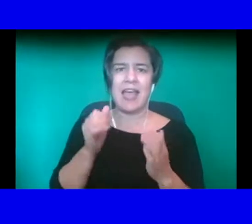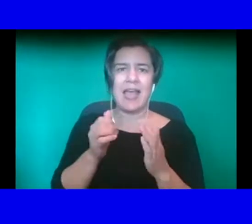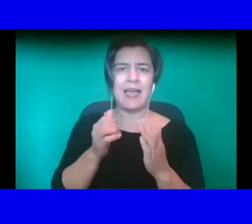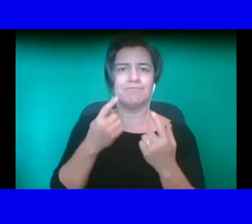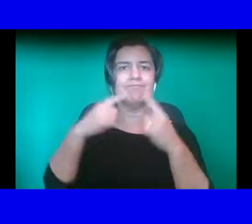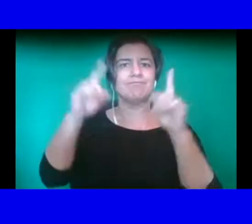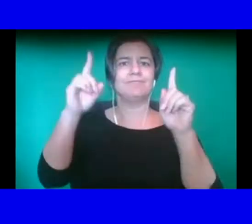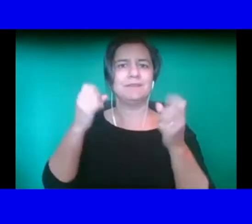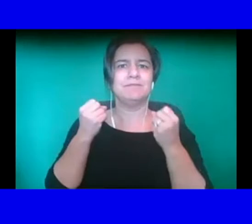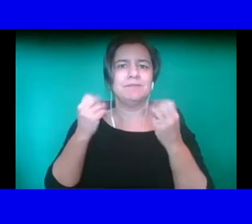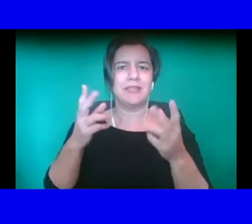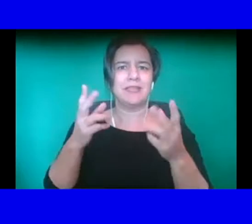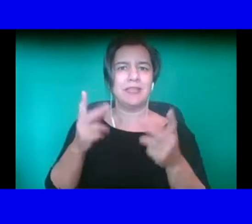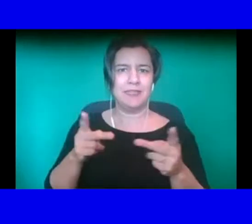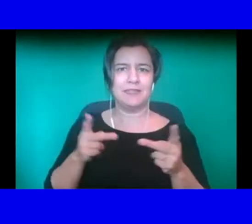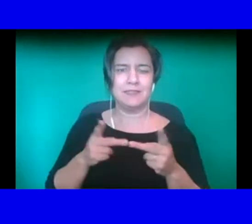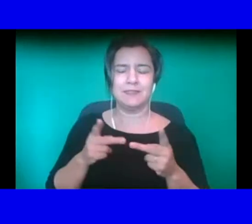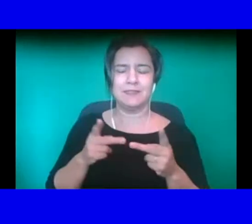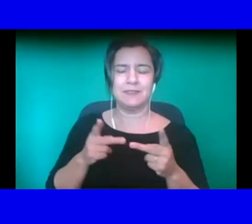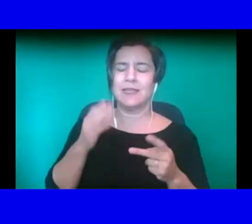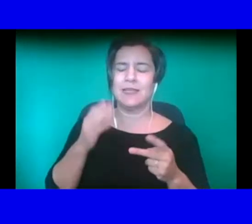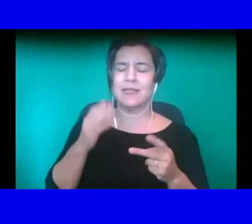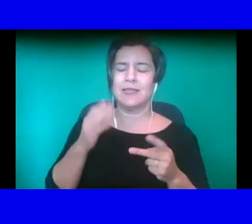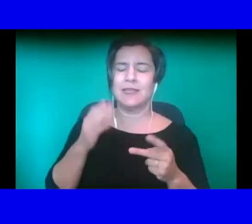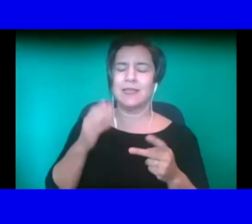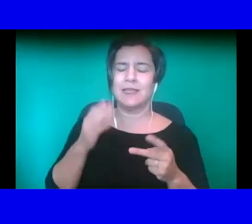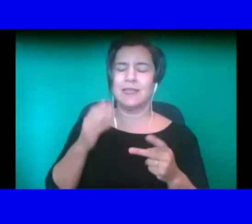and I know that Mary Lou will be going into more detail about that.